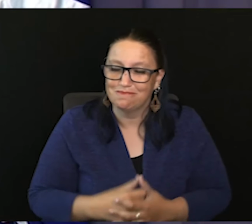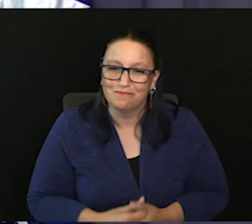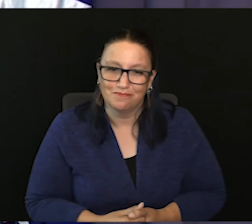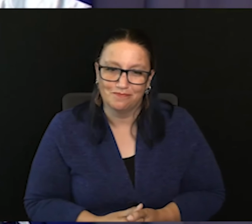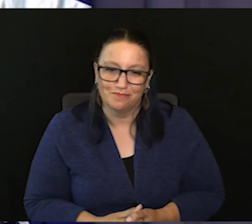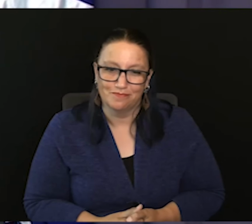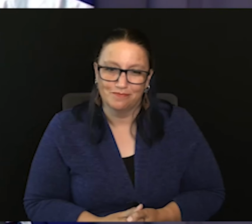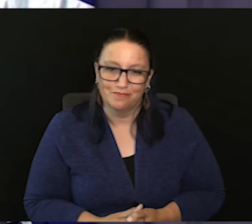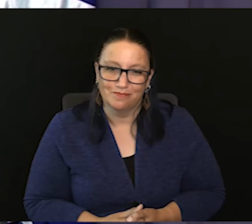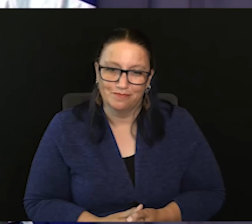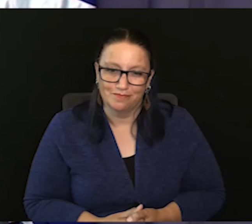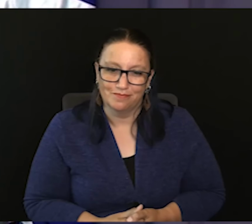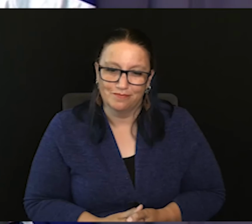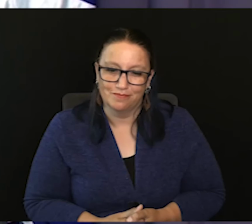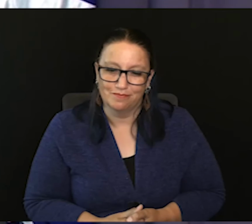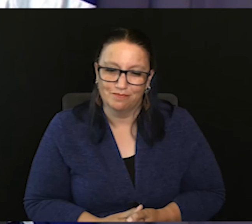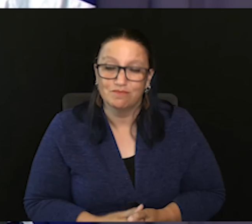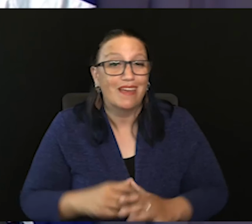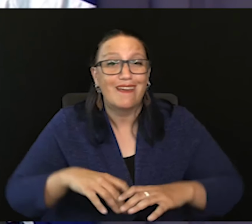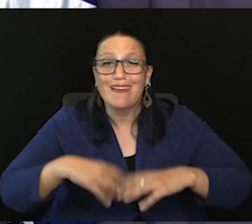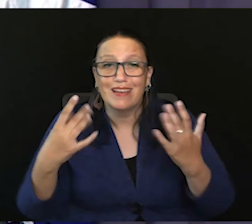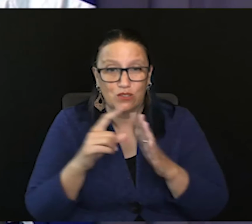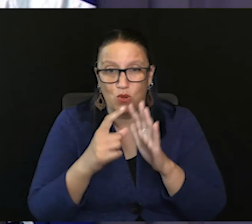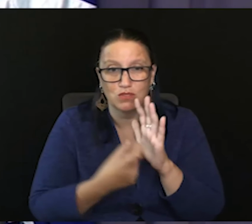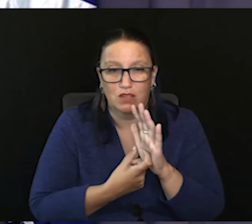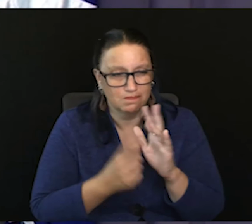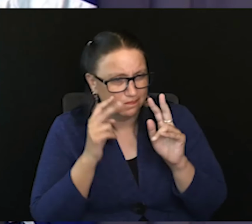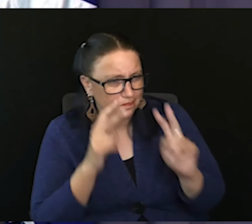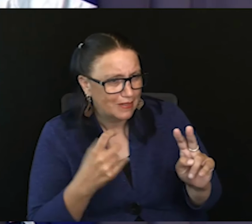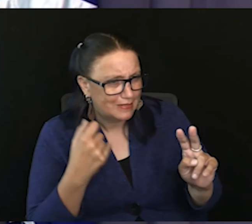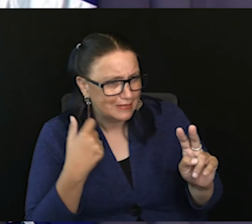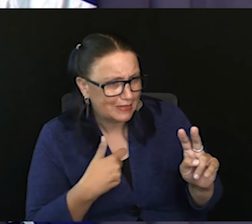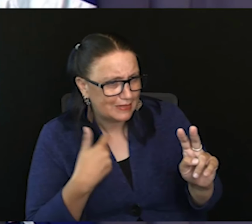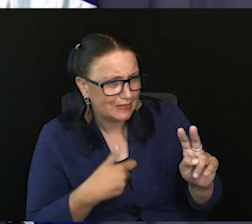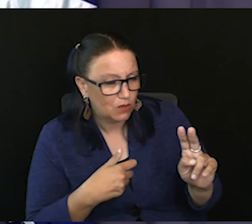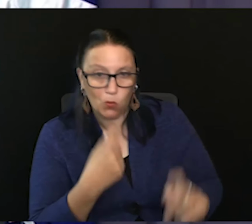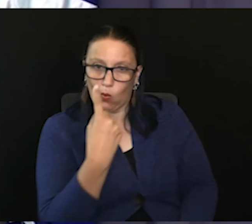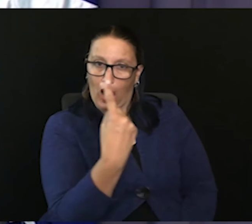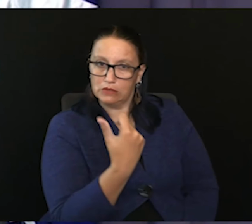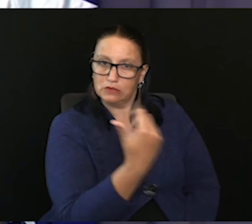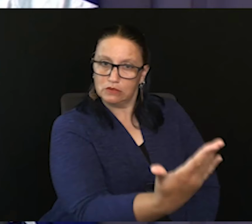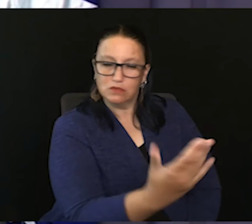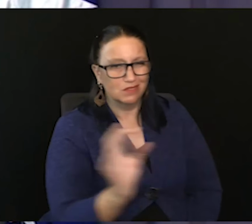an ideal situation in medicine whether you are treating cancer or whether you're treating a virus or whether you're treating common